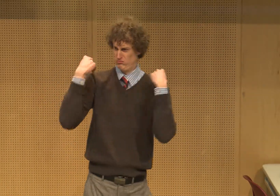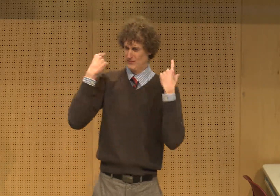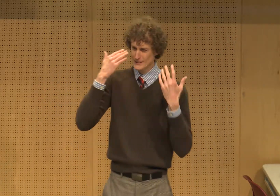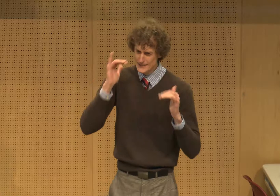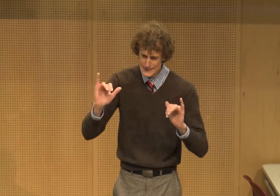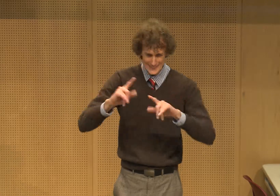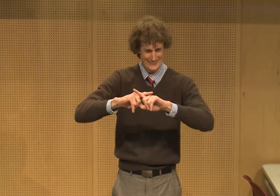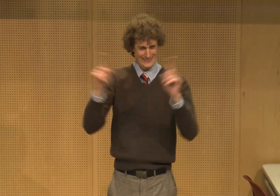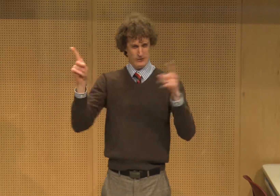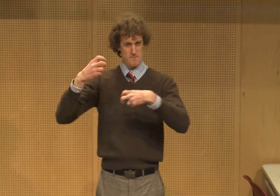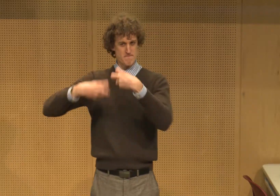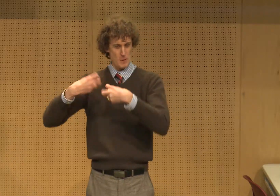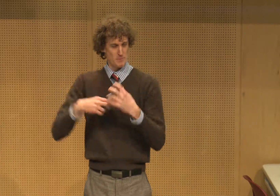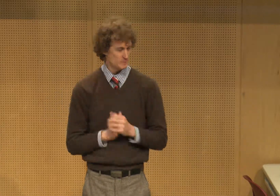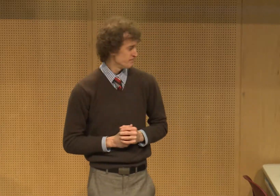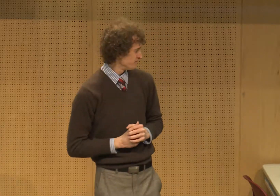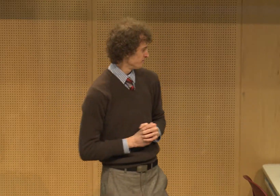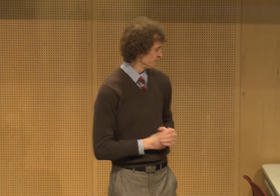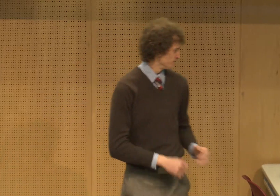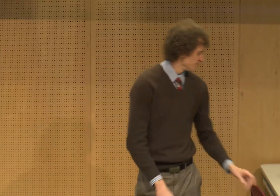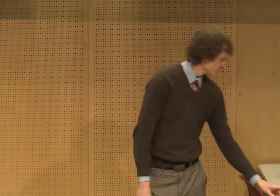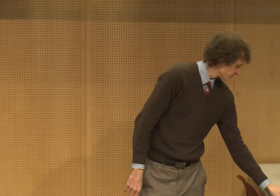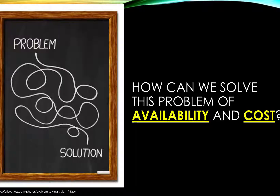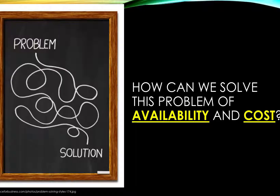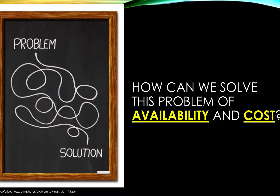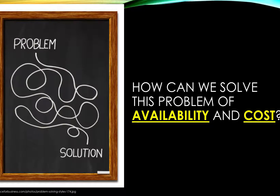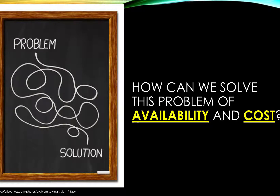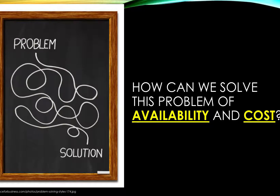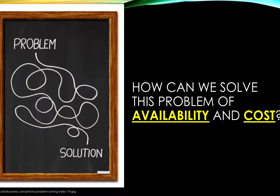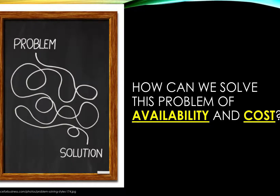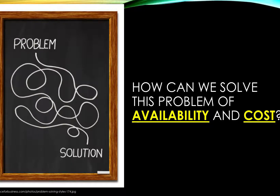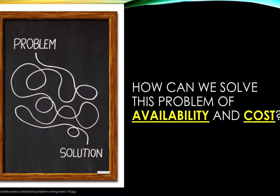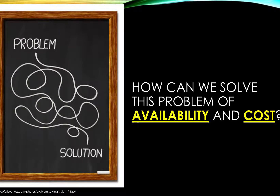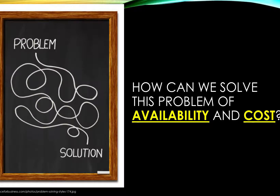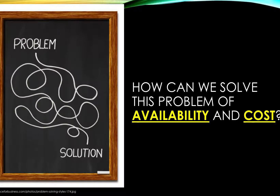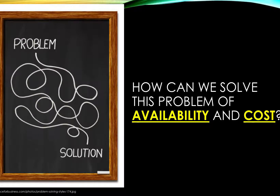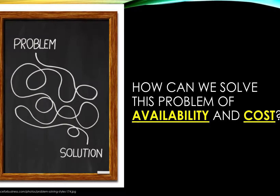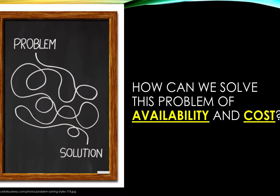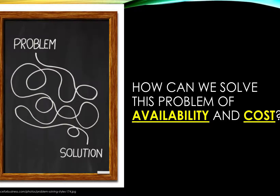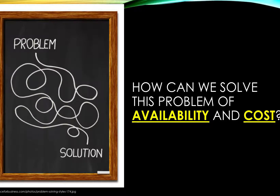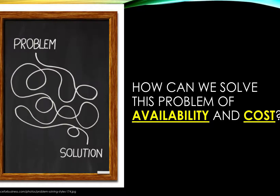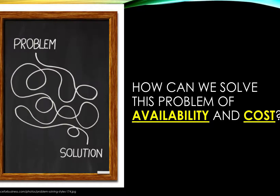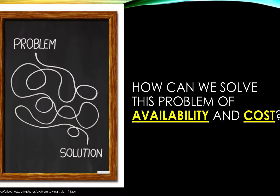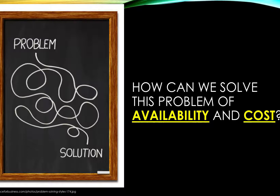I want to sign and be understood in English. I can't wait 3 hours to get that set up.